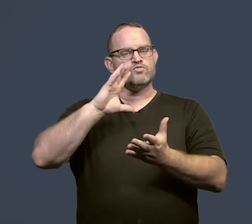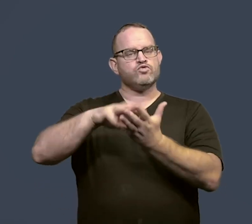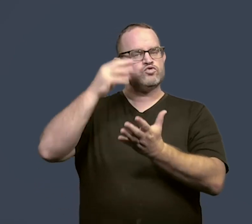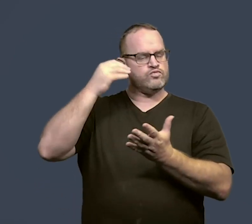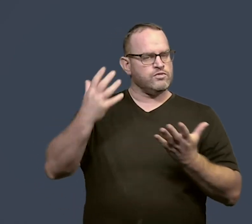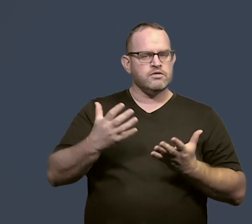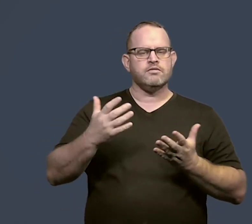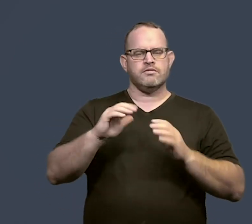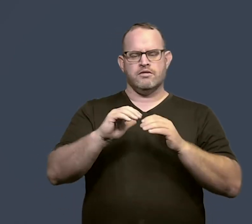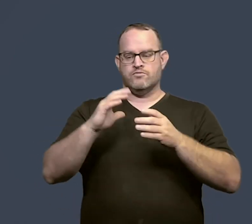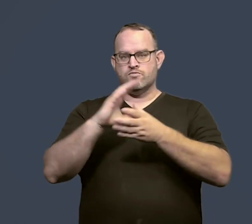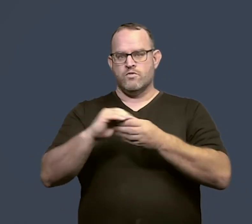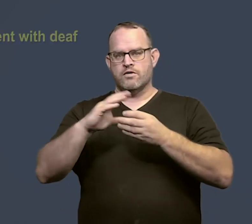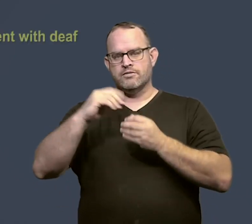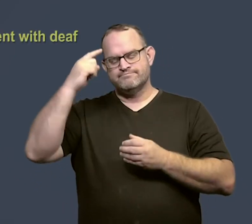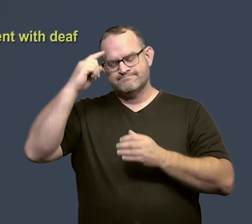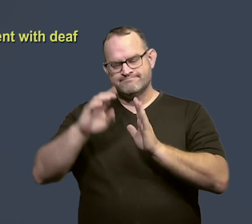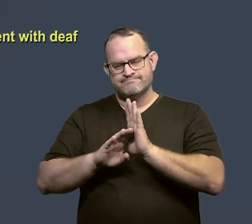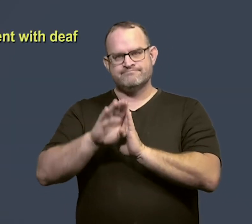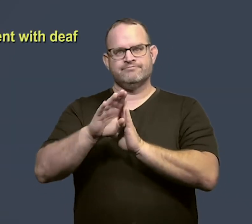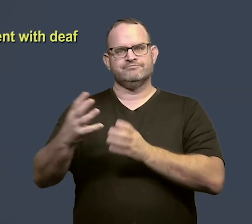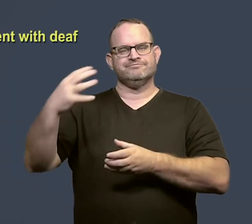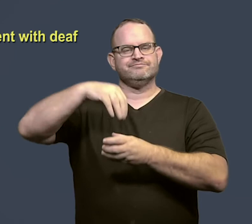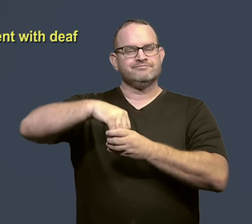You will also learn how to develop stories with deaf characters.